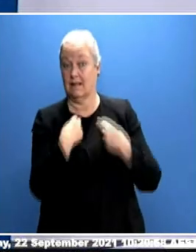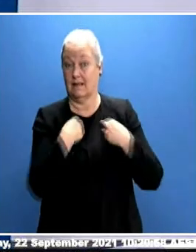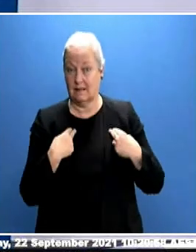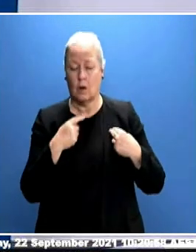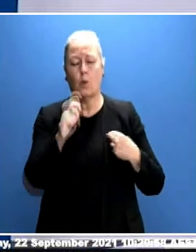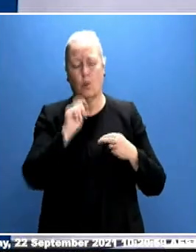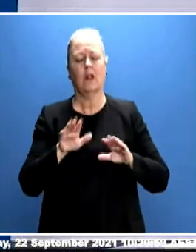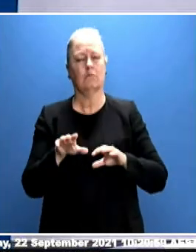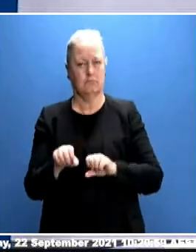Okay, thank you.